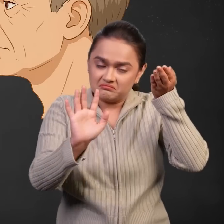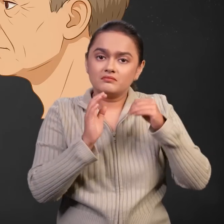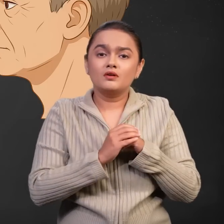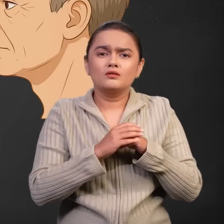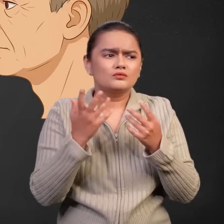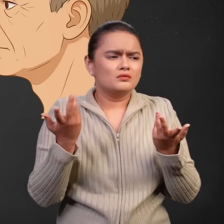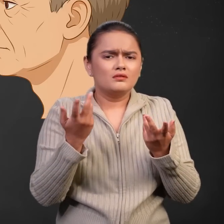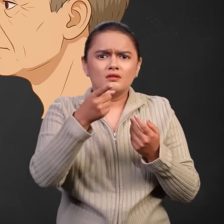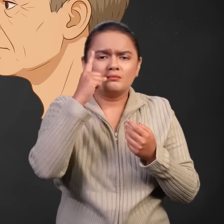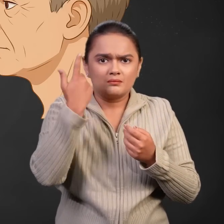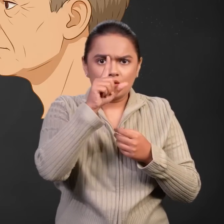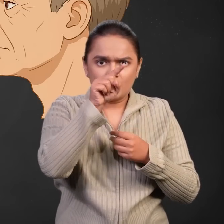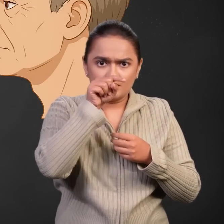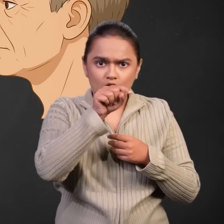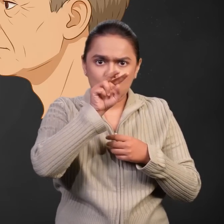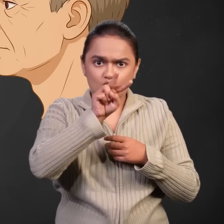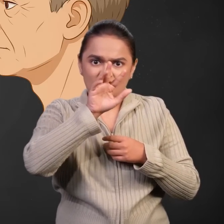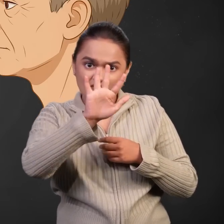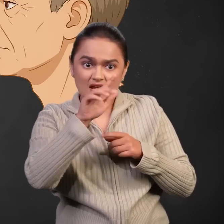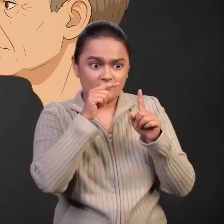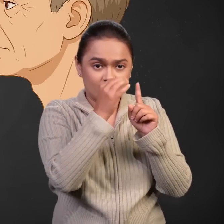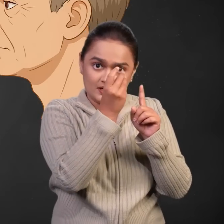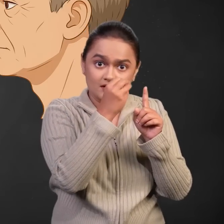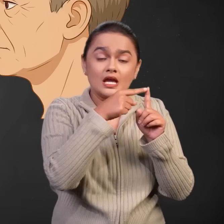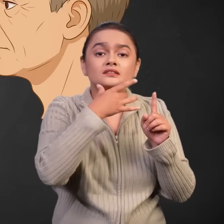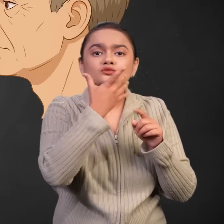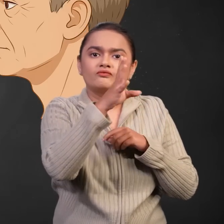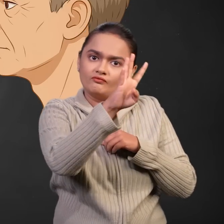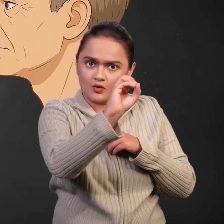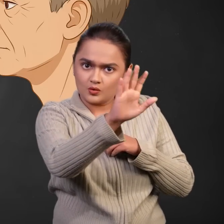So whereas you need only maybe 1.25 power at the age of 40,